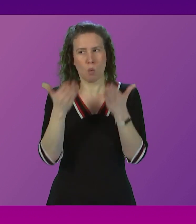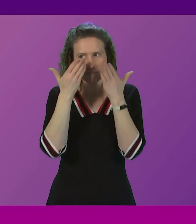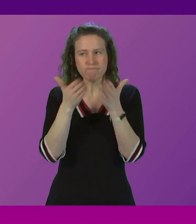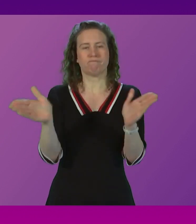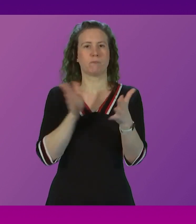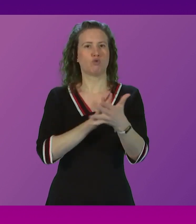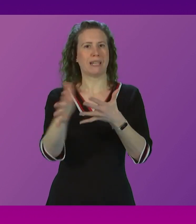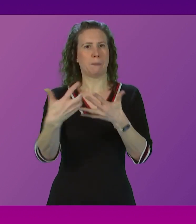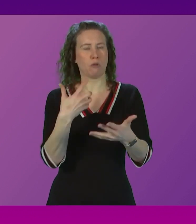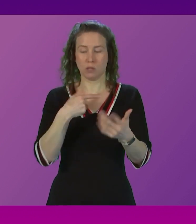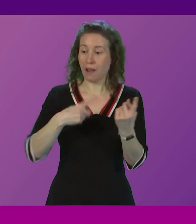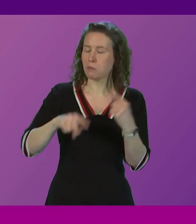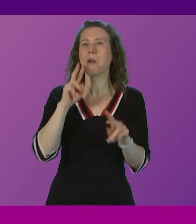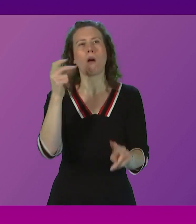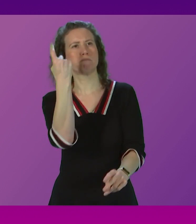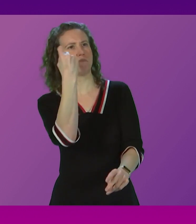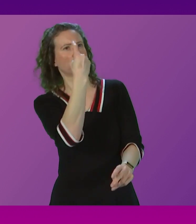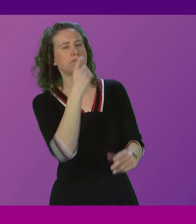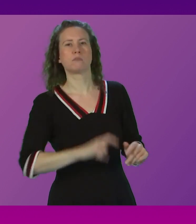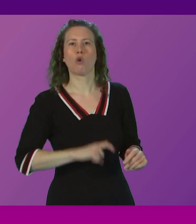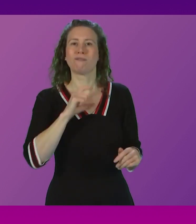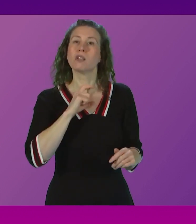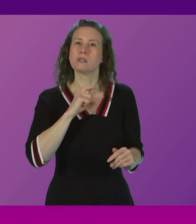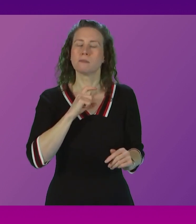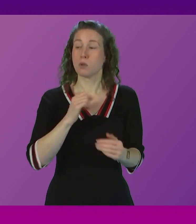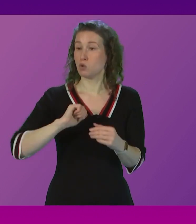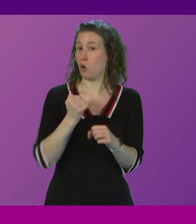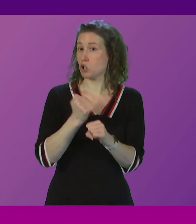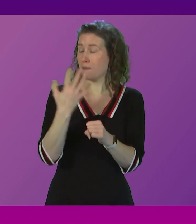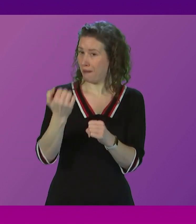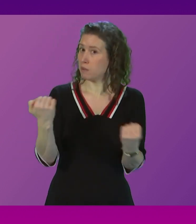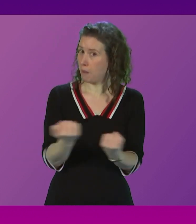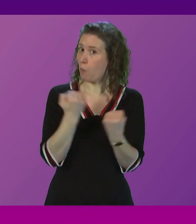to increase confidence in it. The Scottish Government has the power to make the scheme